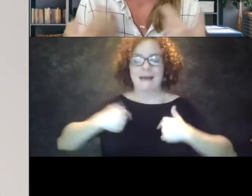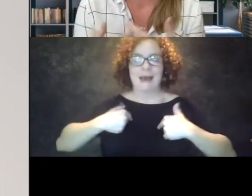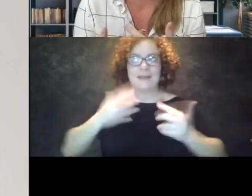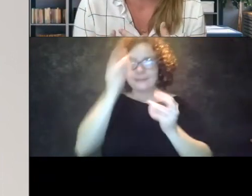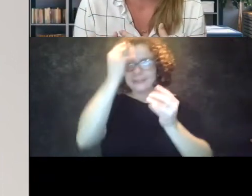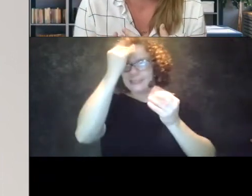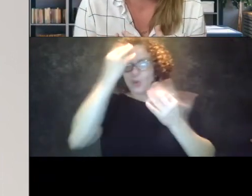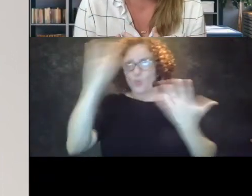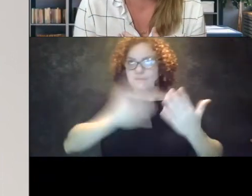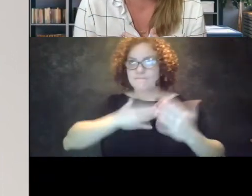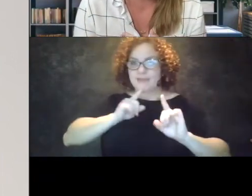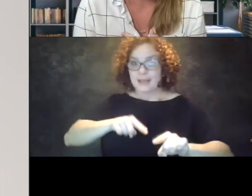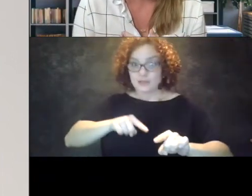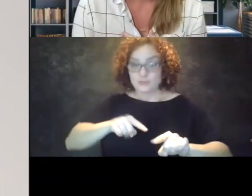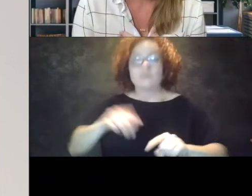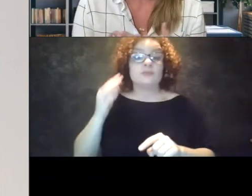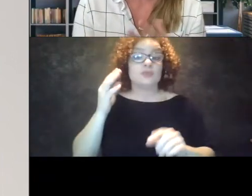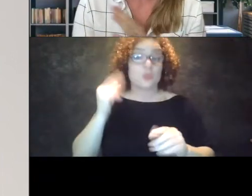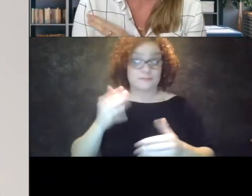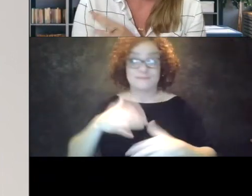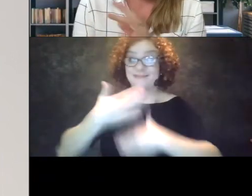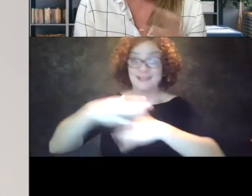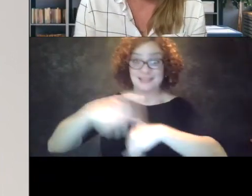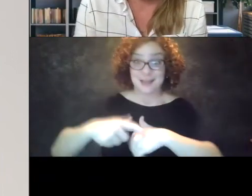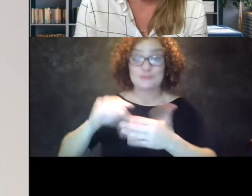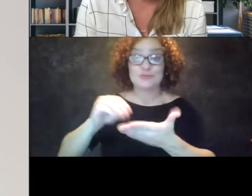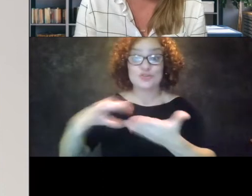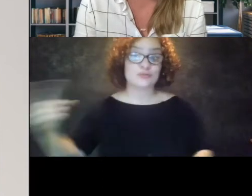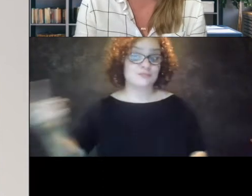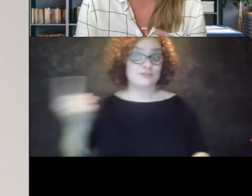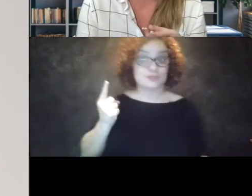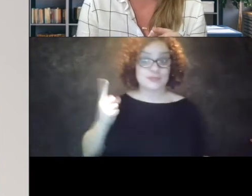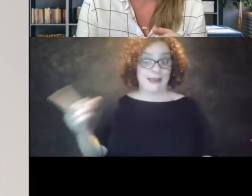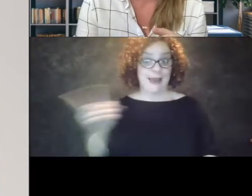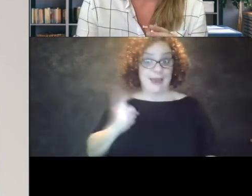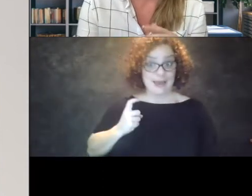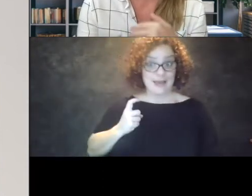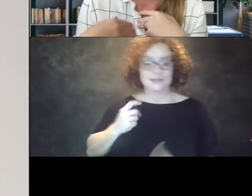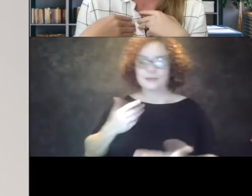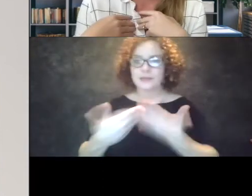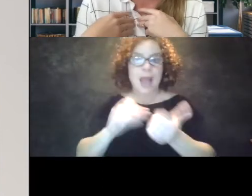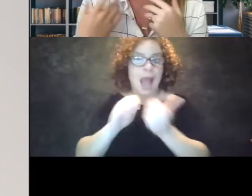up to me and asked questions, I didn't care how they asked it, I helped them develop a